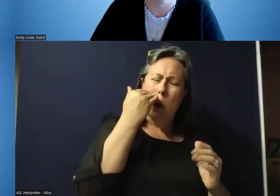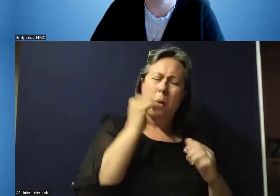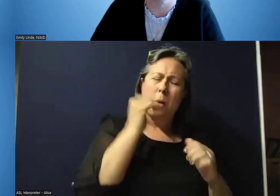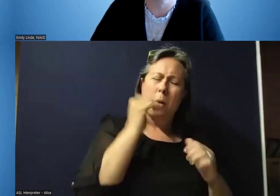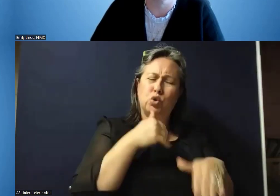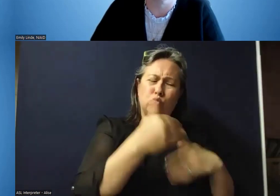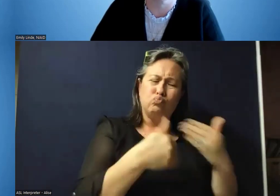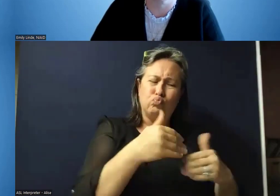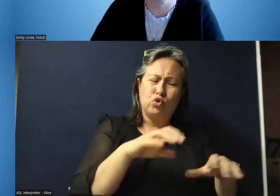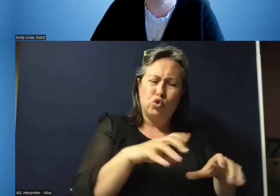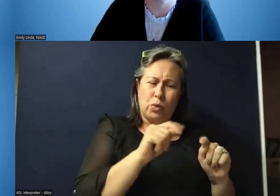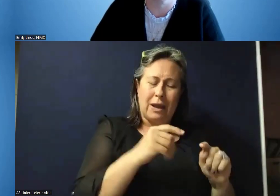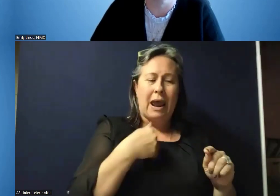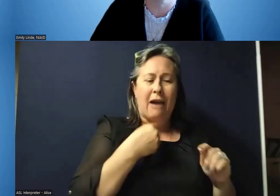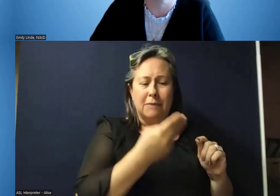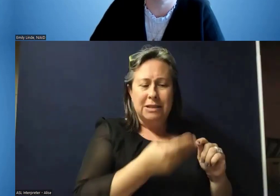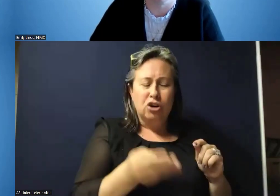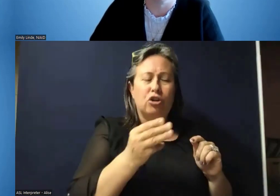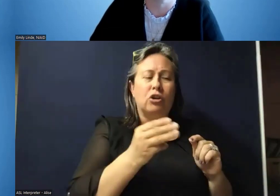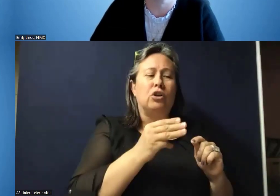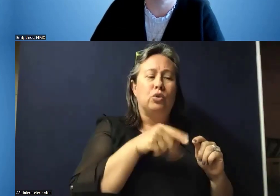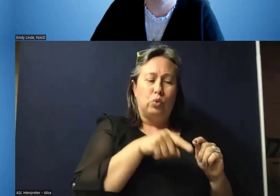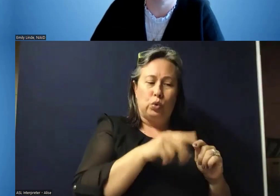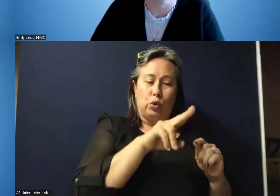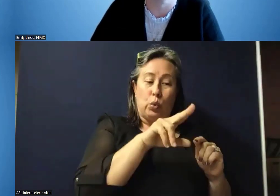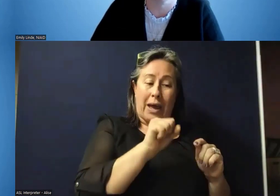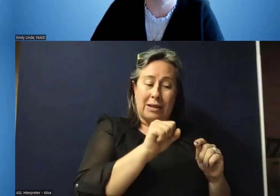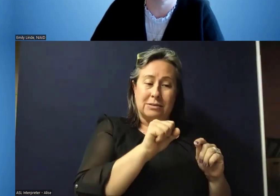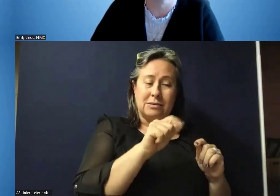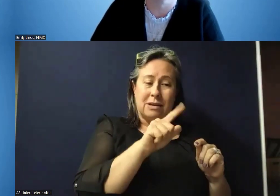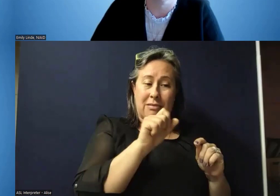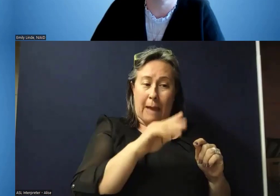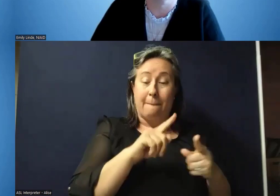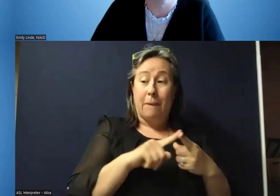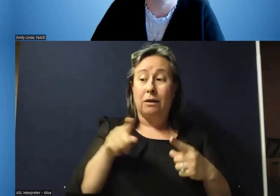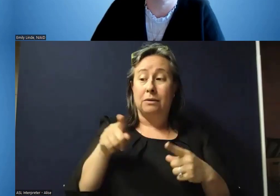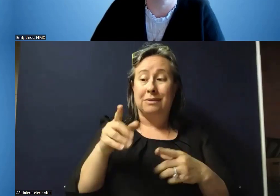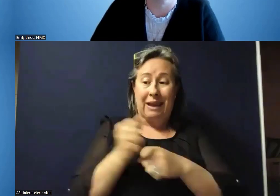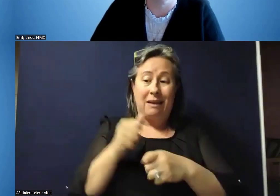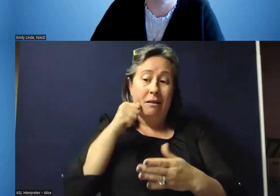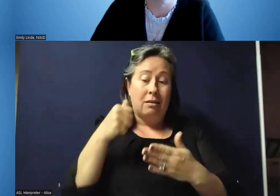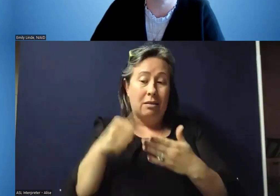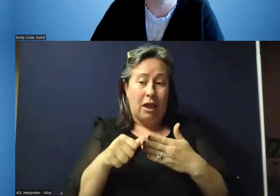You have the materials in your US lab, but you get a letter from them saying, if I run into trouble,